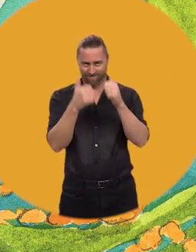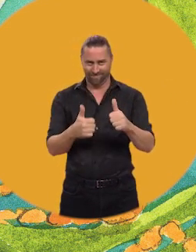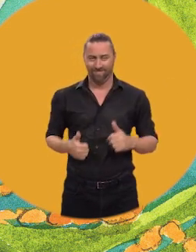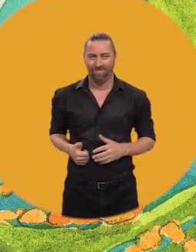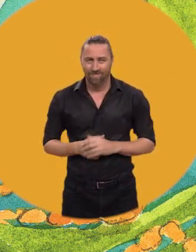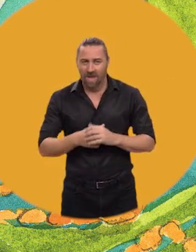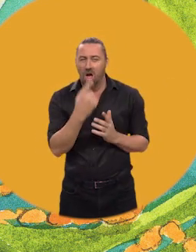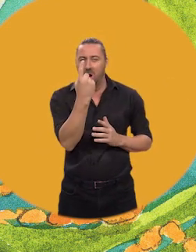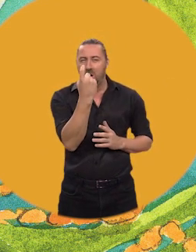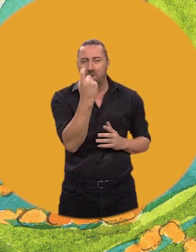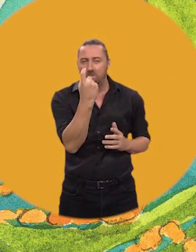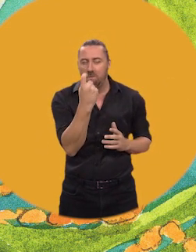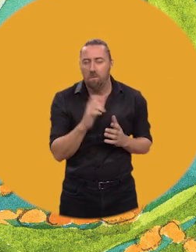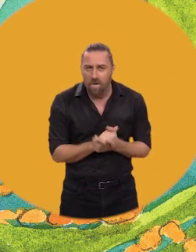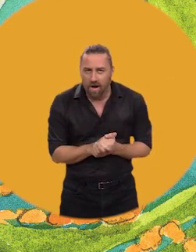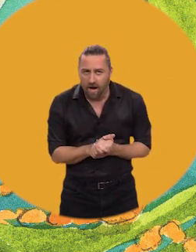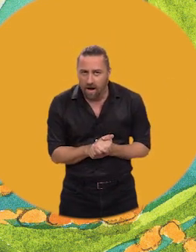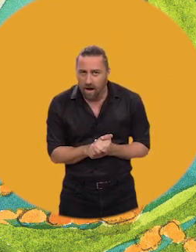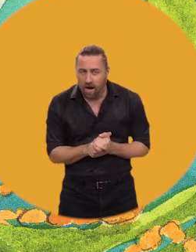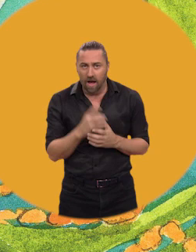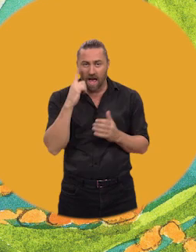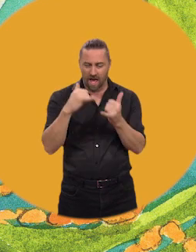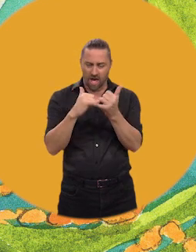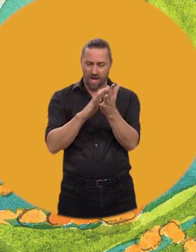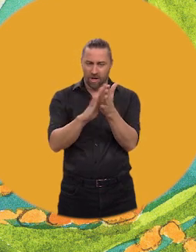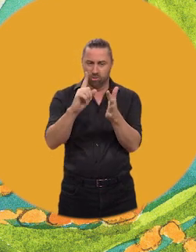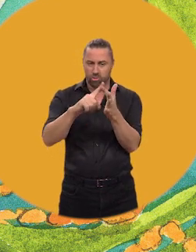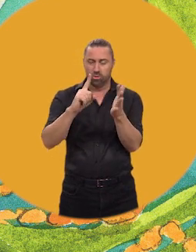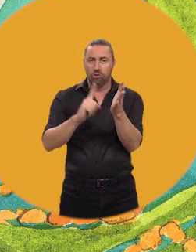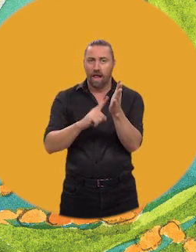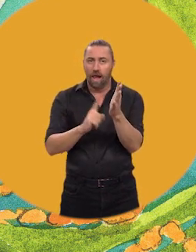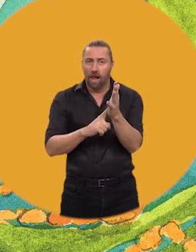Now let's do one more, do you see the pretty shell? (bell dinging)